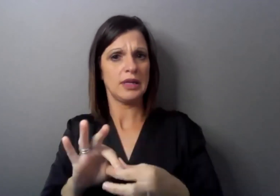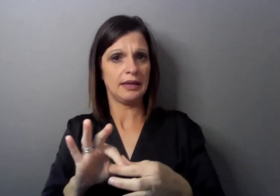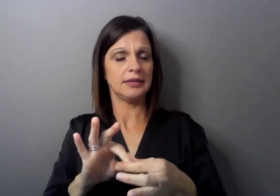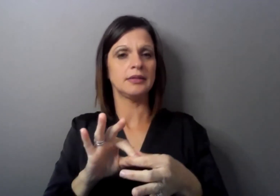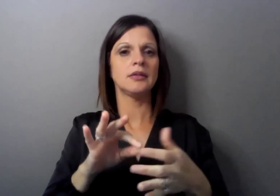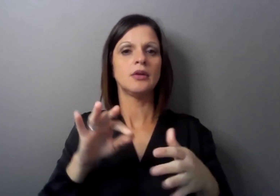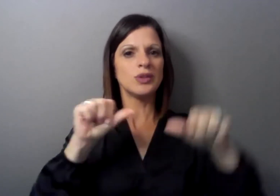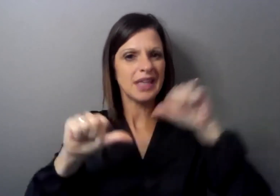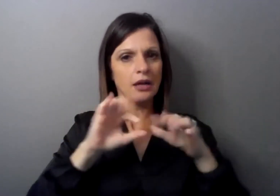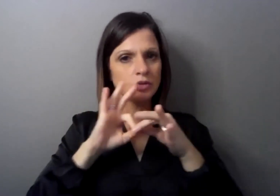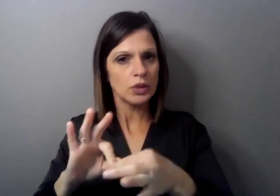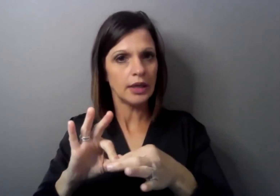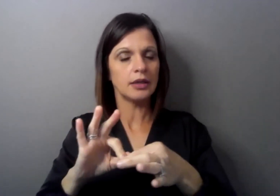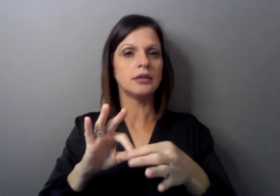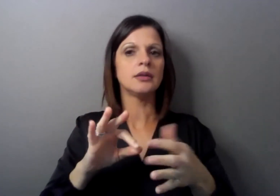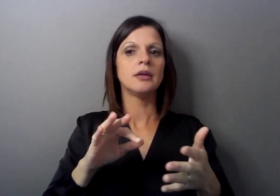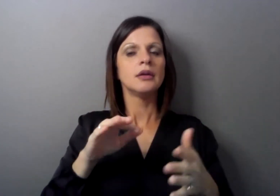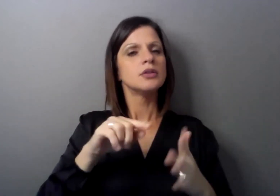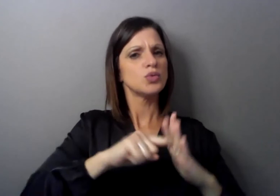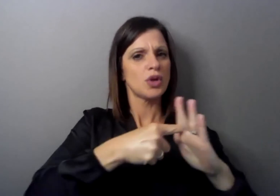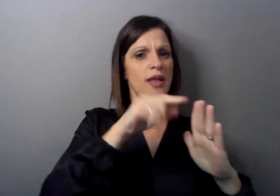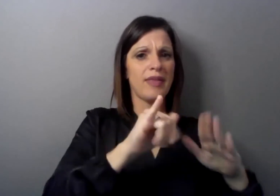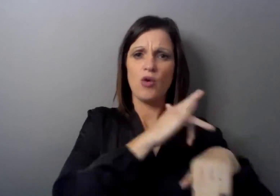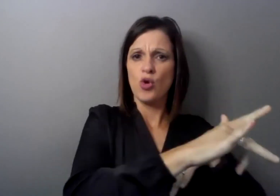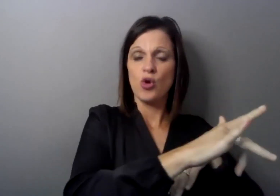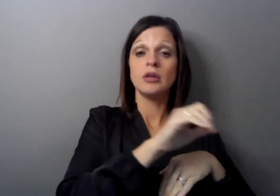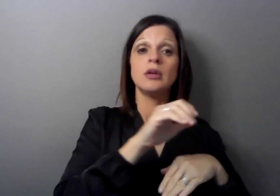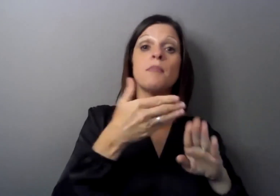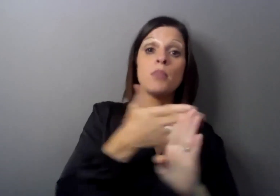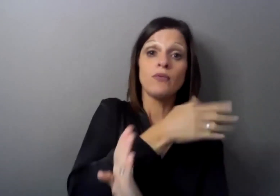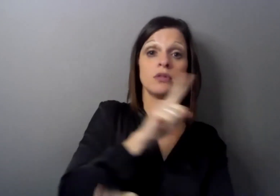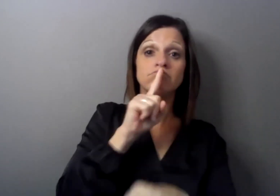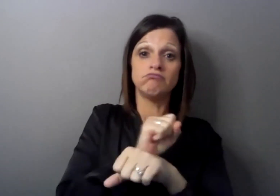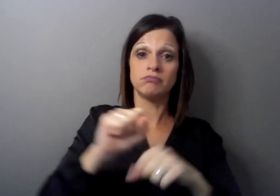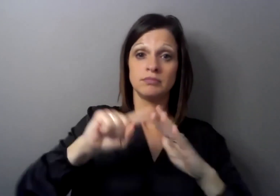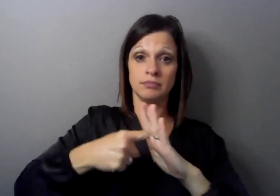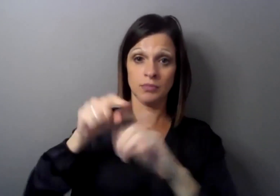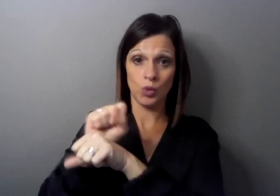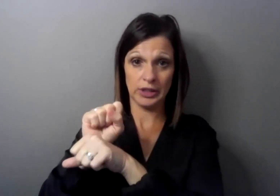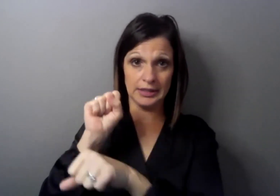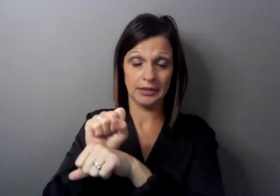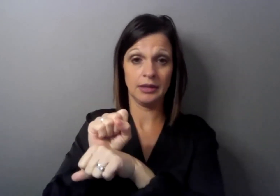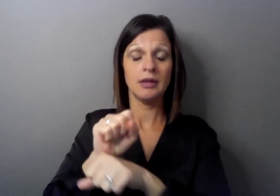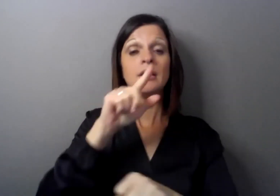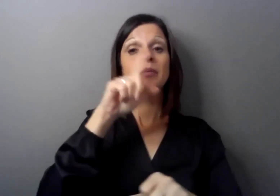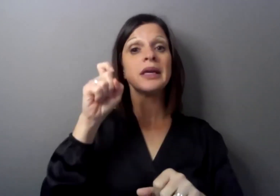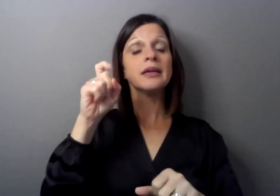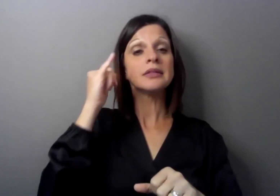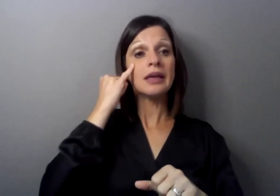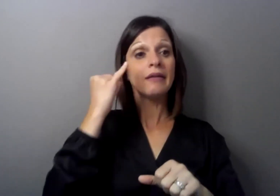or start working in hospitals. Because we tend to emulate the residence that we learn from and attendings that we learn from.